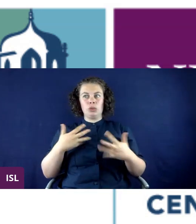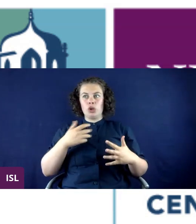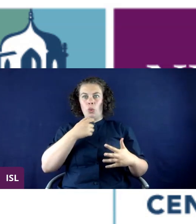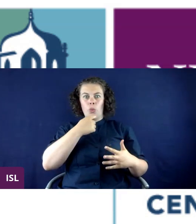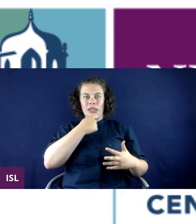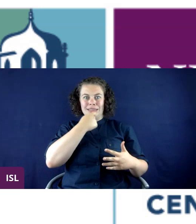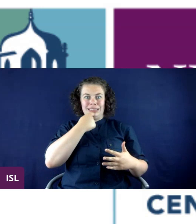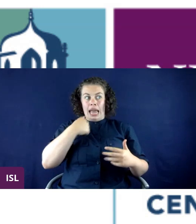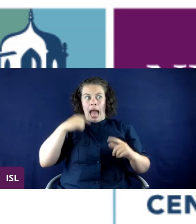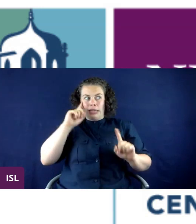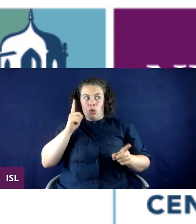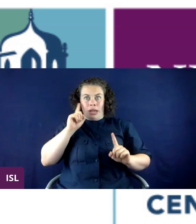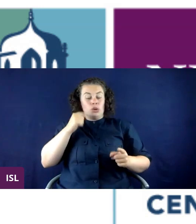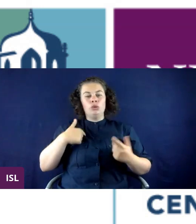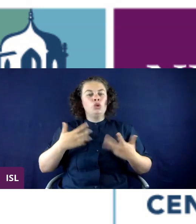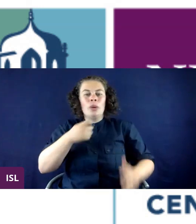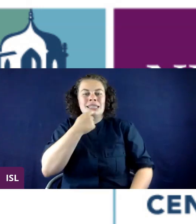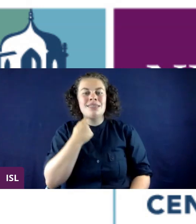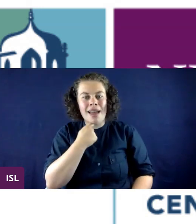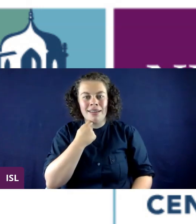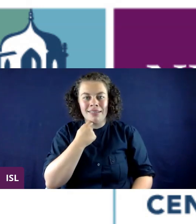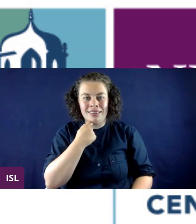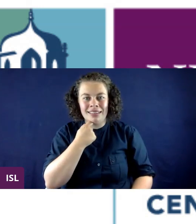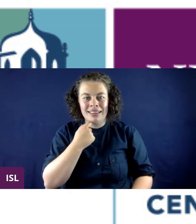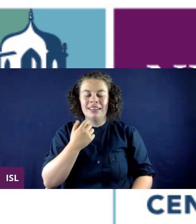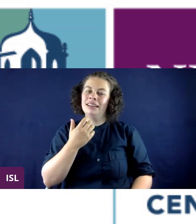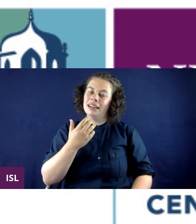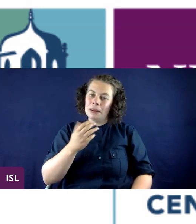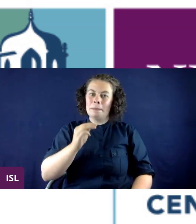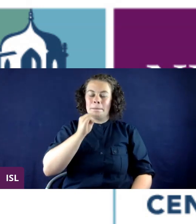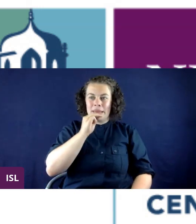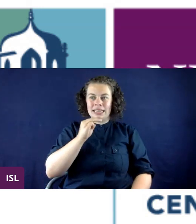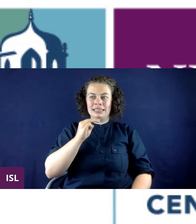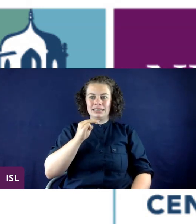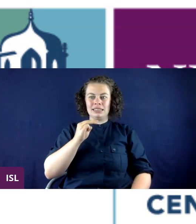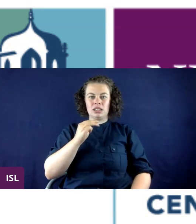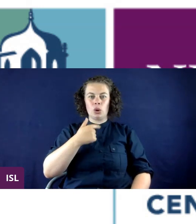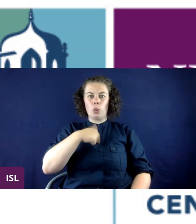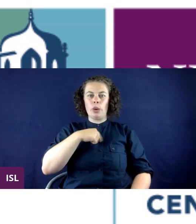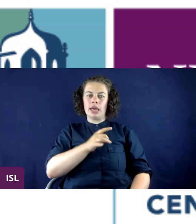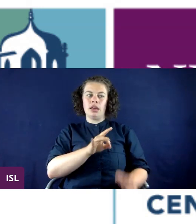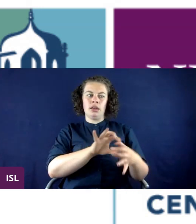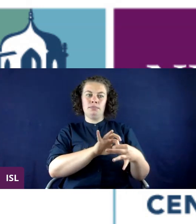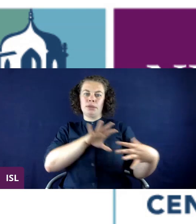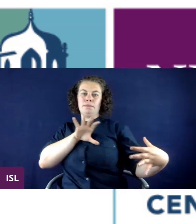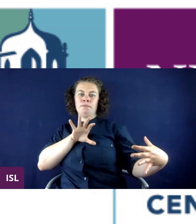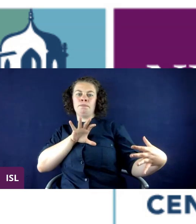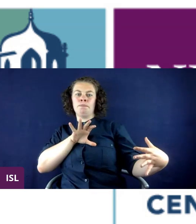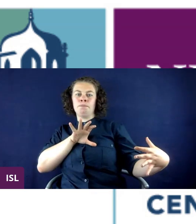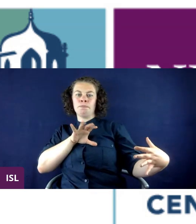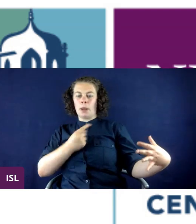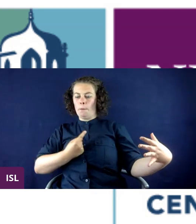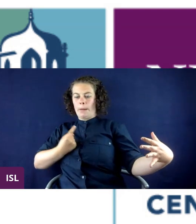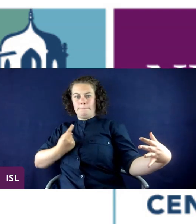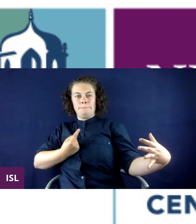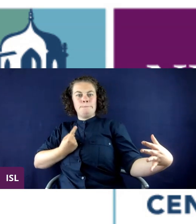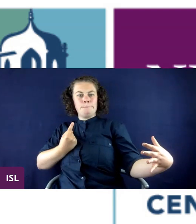advocate for themselves, but there is so much that we don't know. And yet our reluctance to admit or lack of